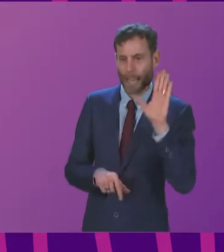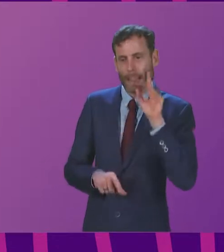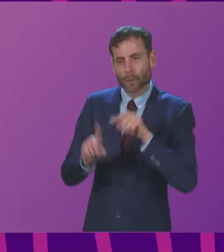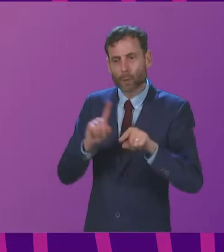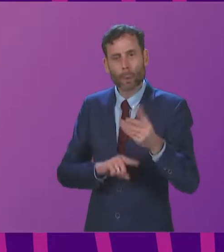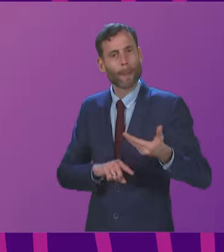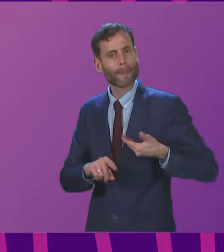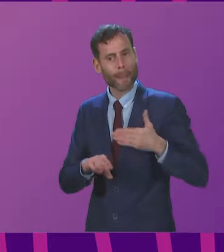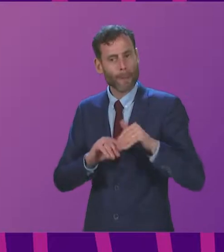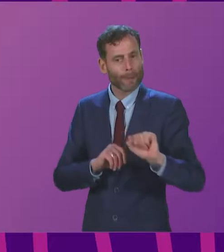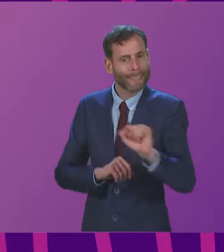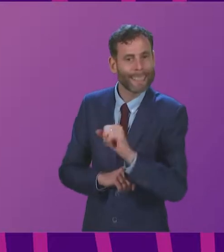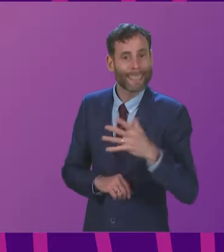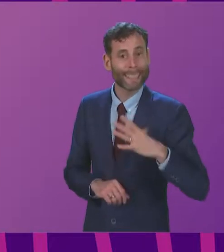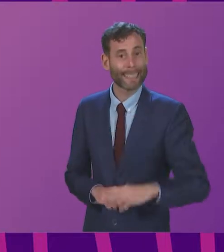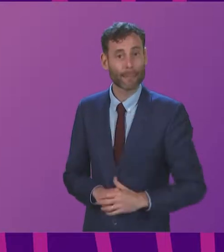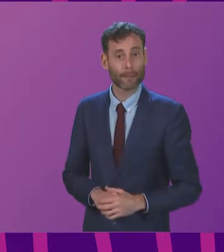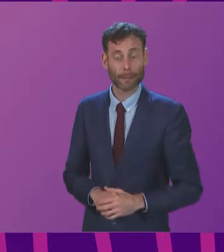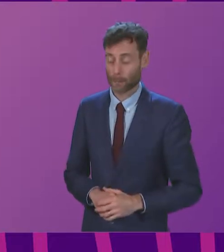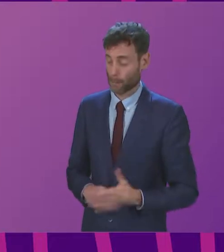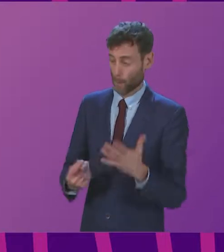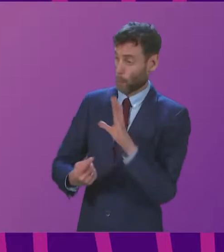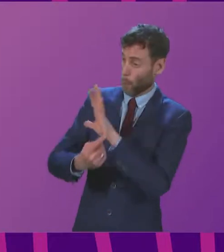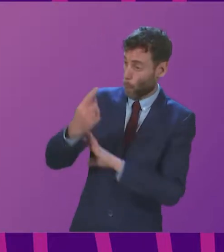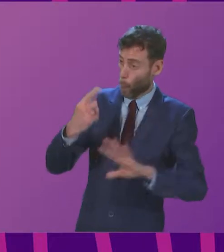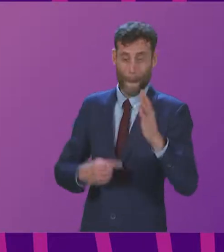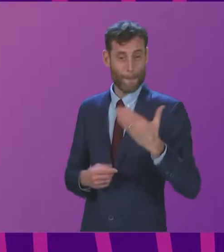However, almost every business group, from the Scottish Chambers of Commerce to the Federation